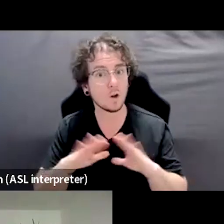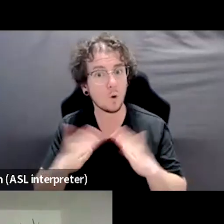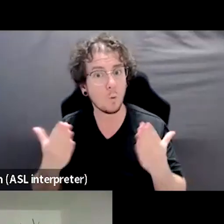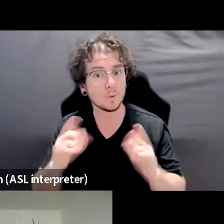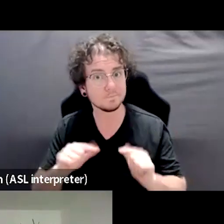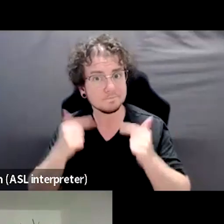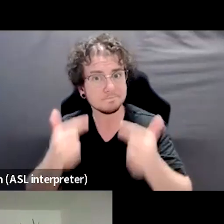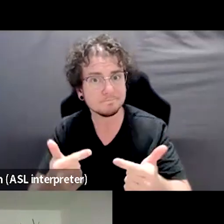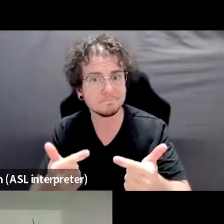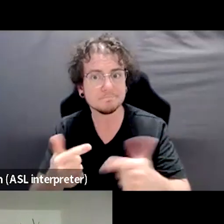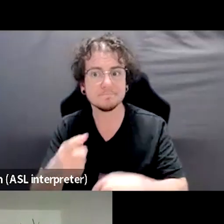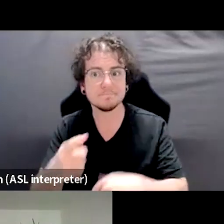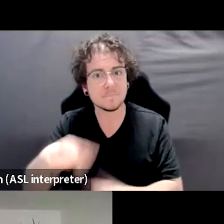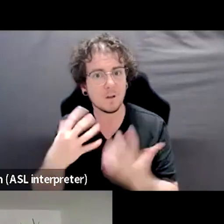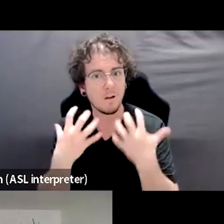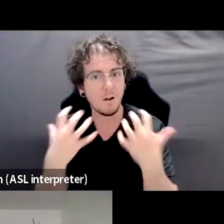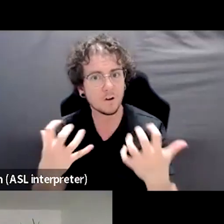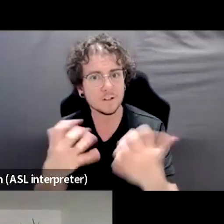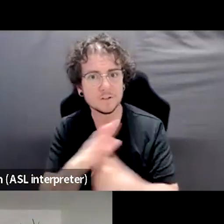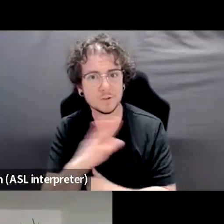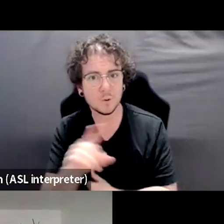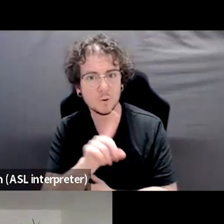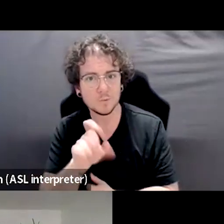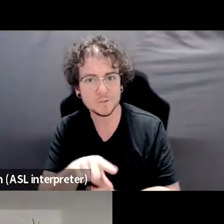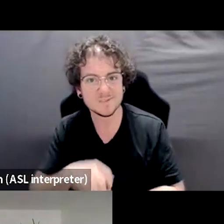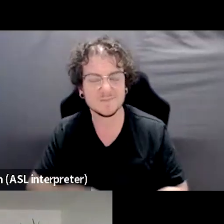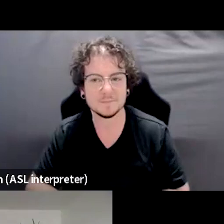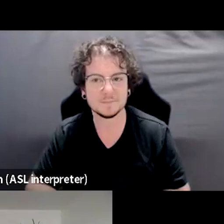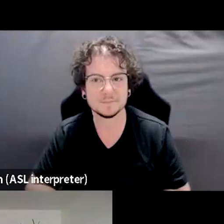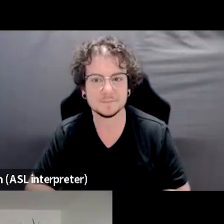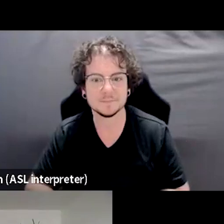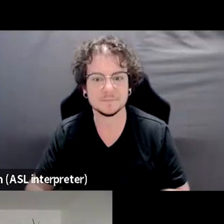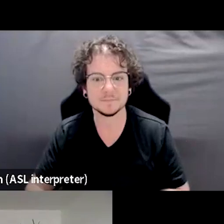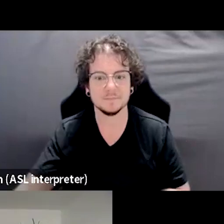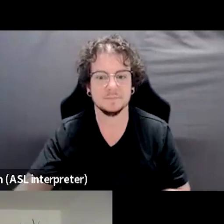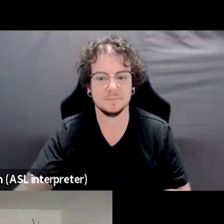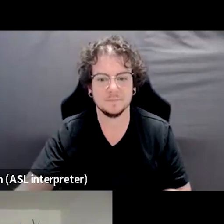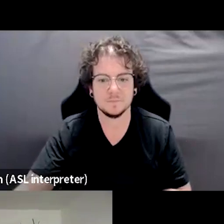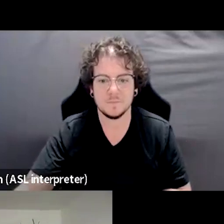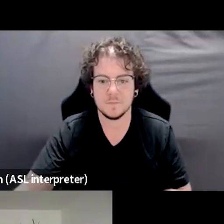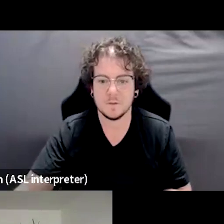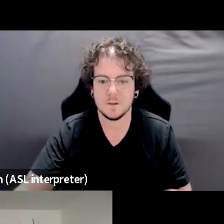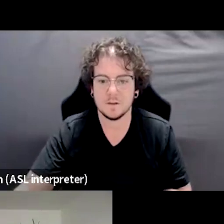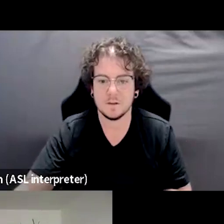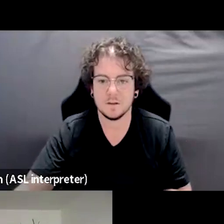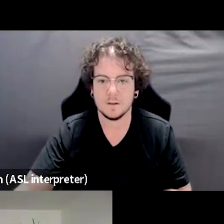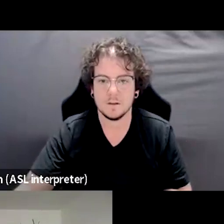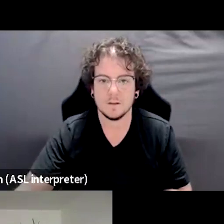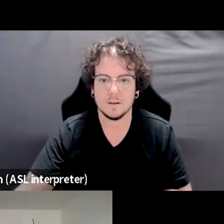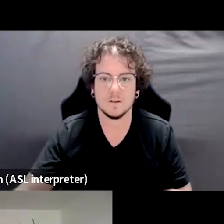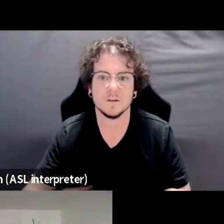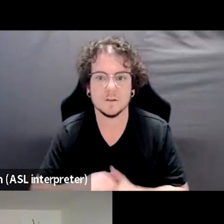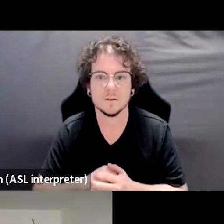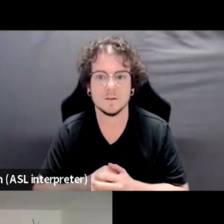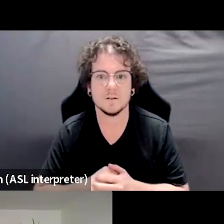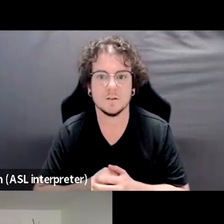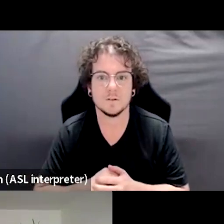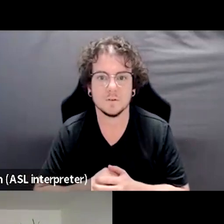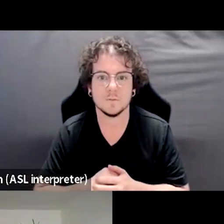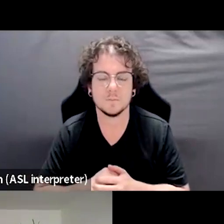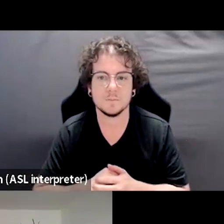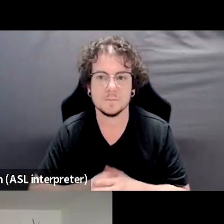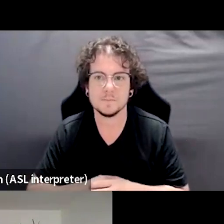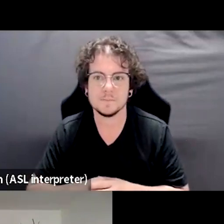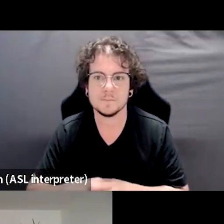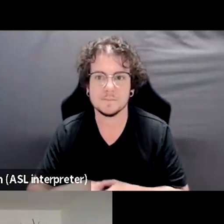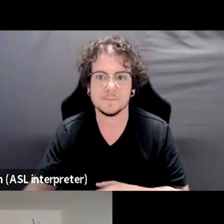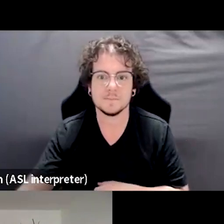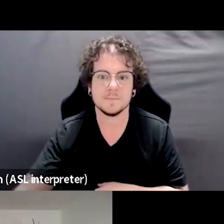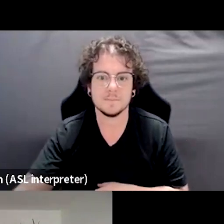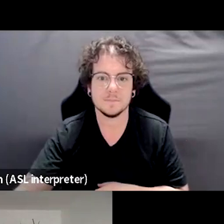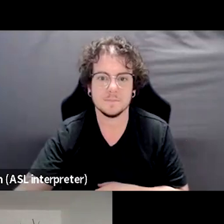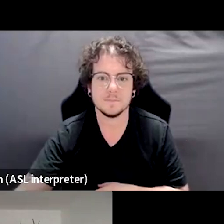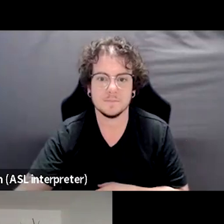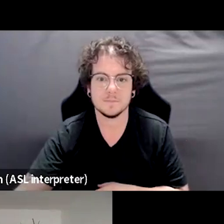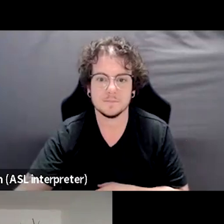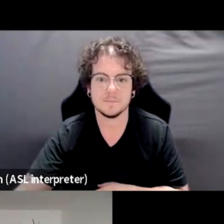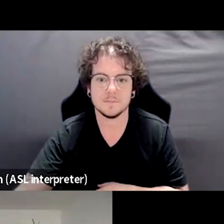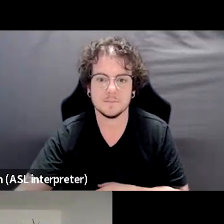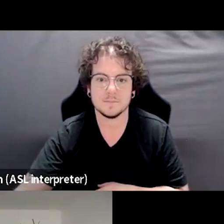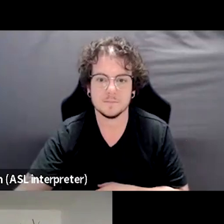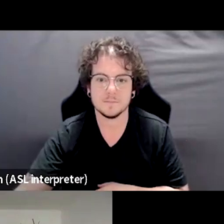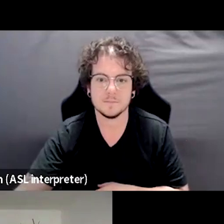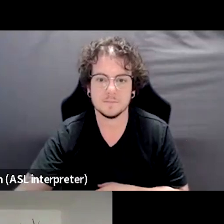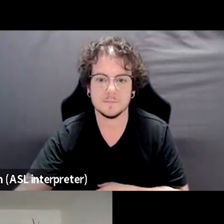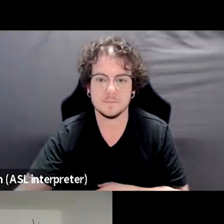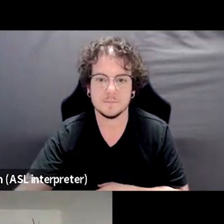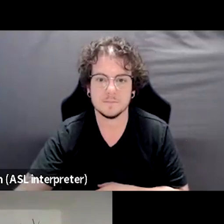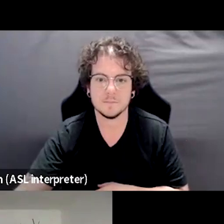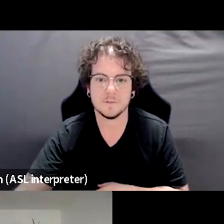from the audience. So, the first question here is, why wait for approximately five years for the next